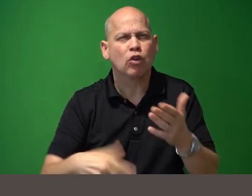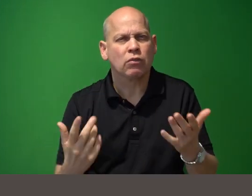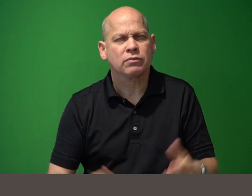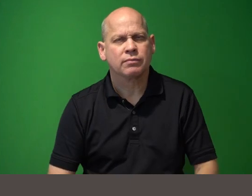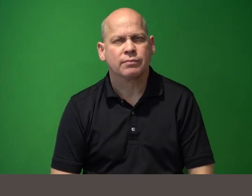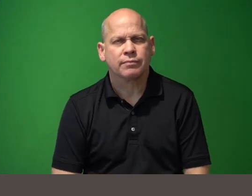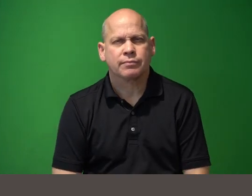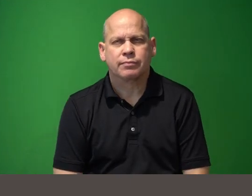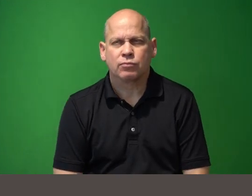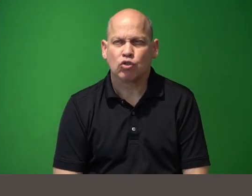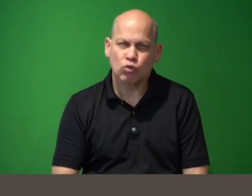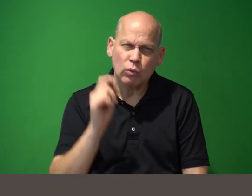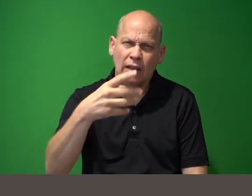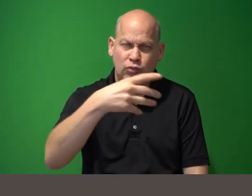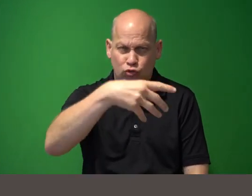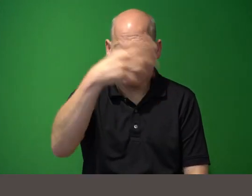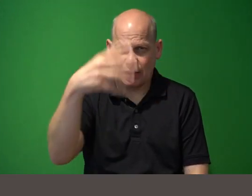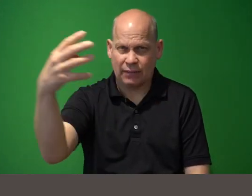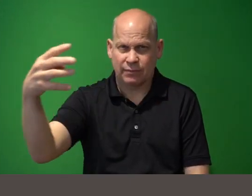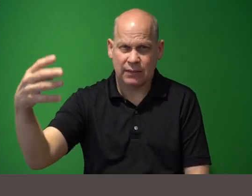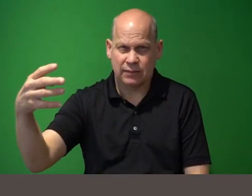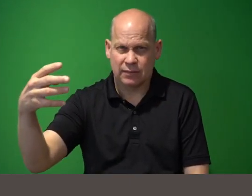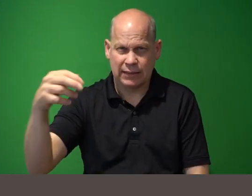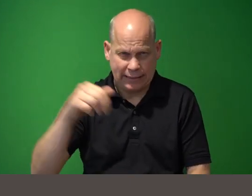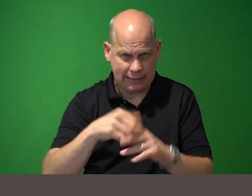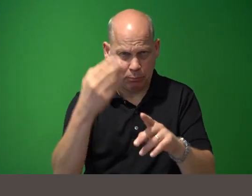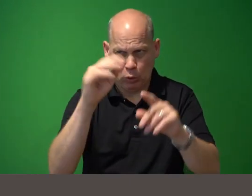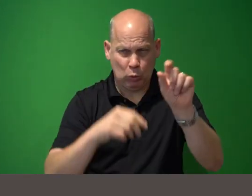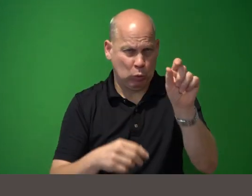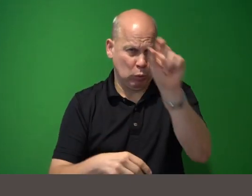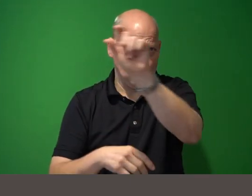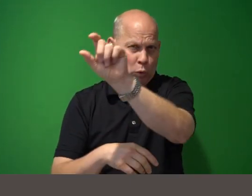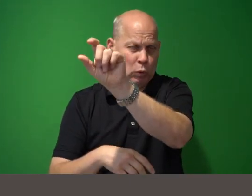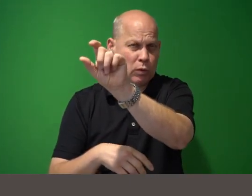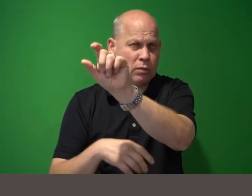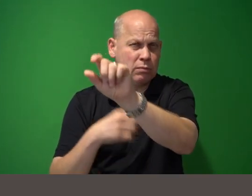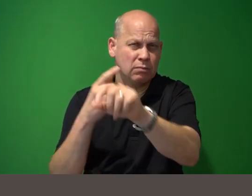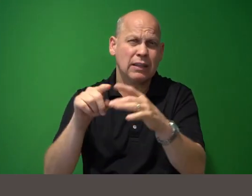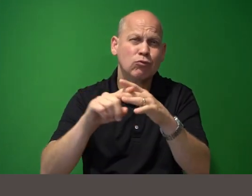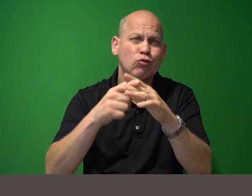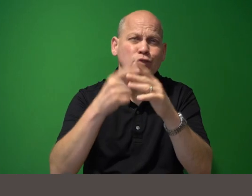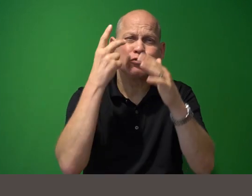So we have the graph in blue, those were original predictions,